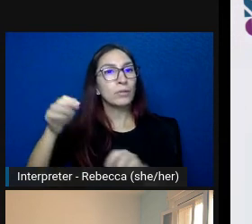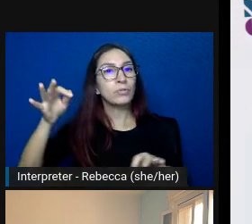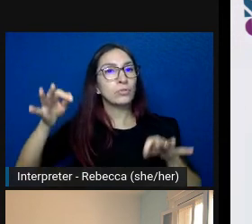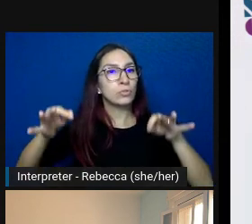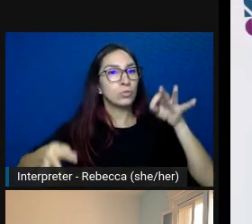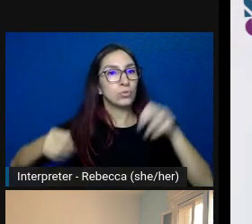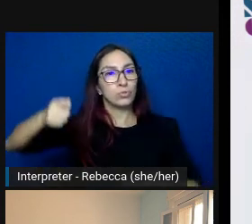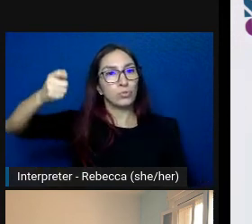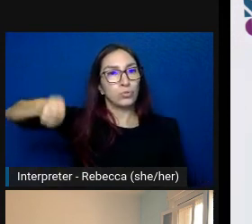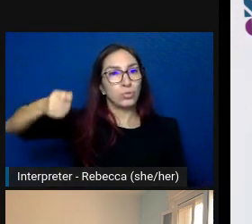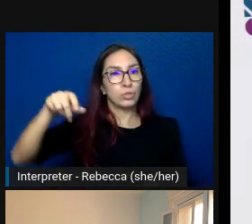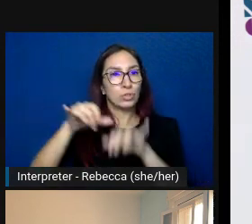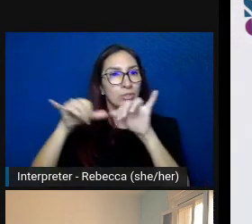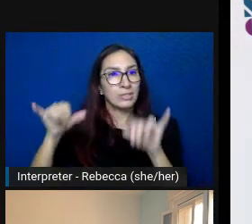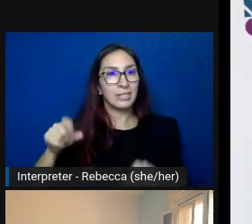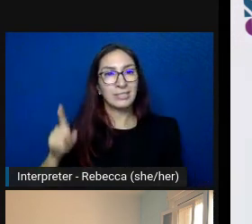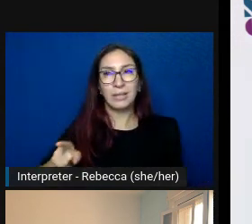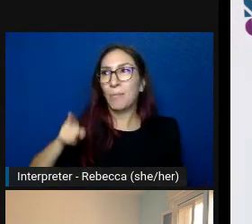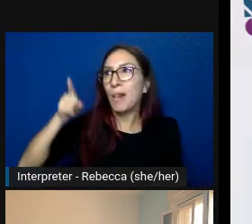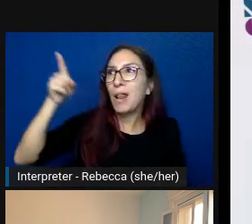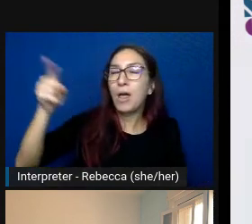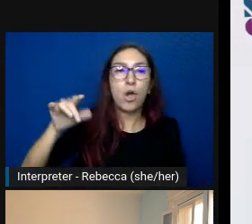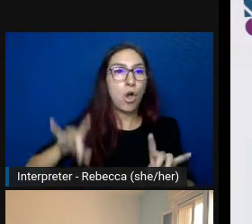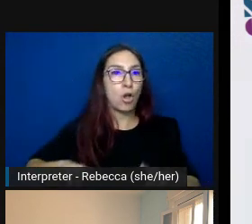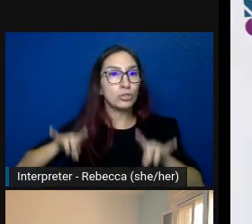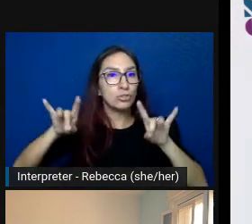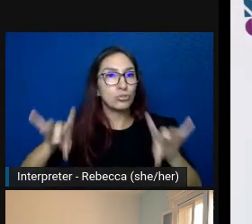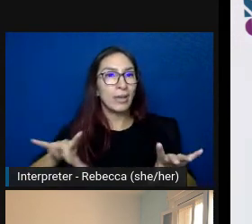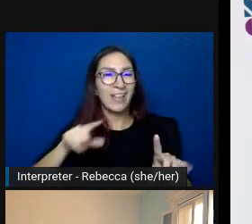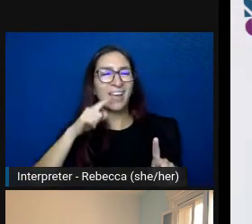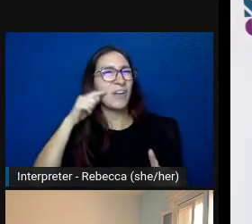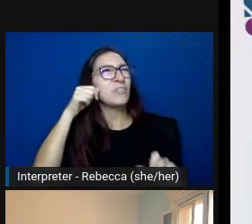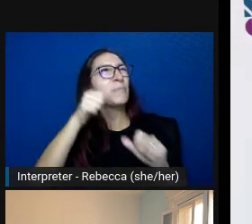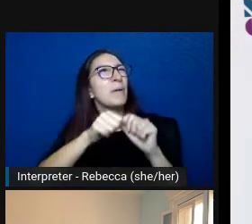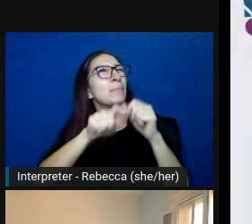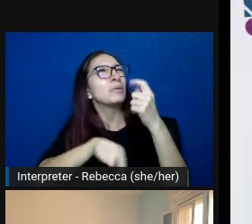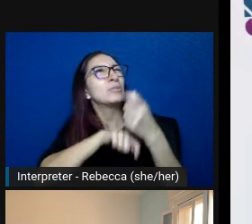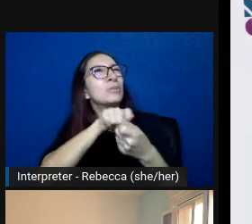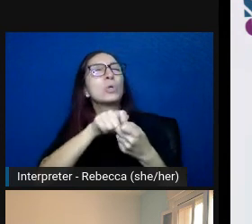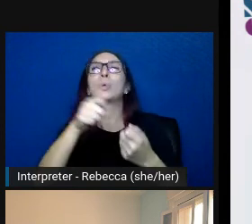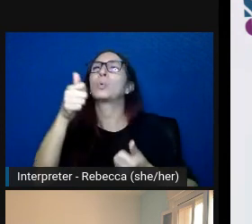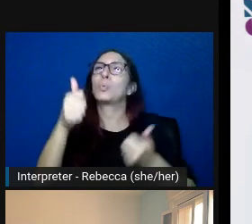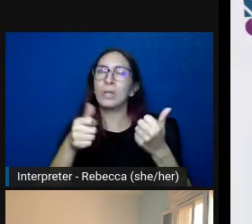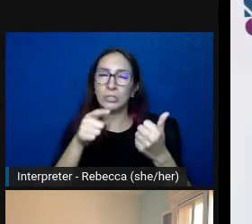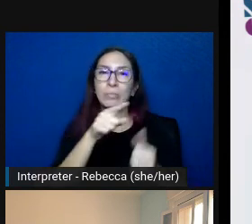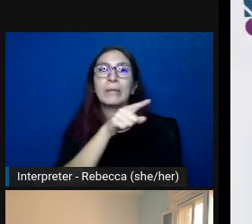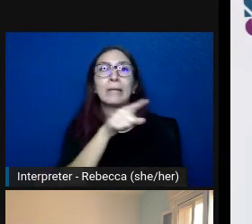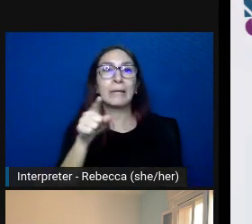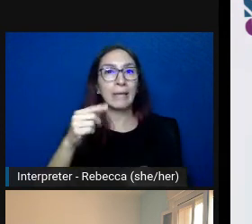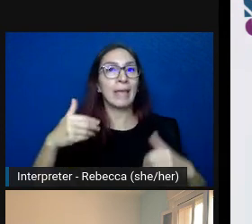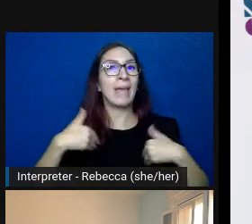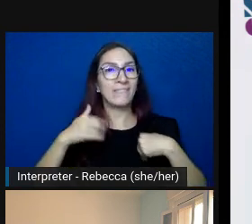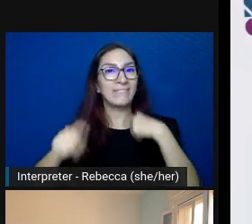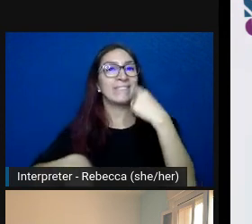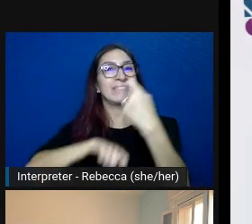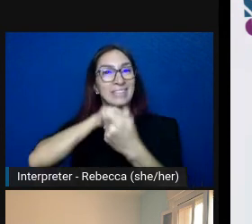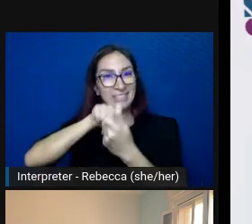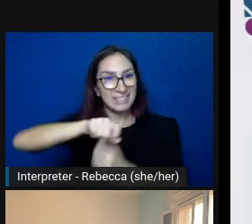in Australia, I don't remember exactly which ones had exactly this template,